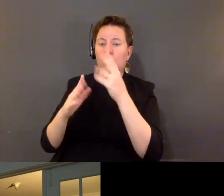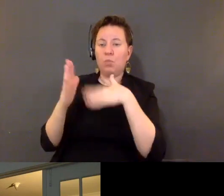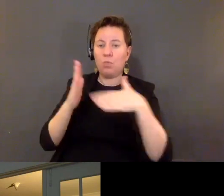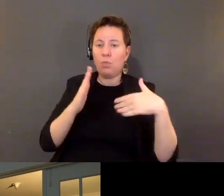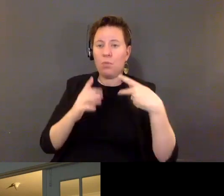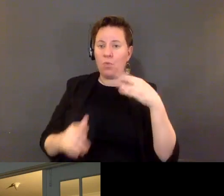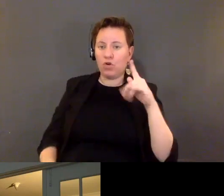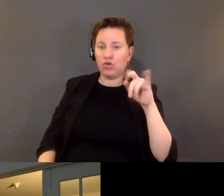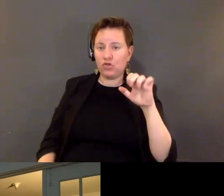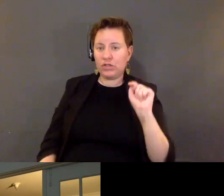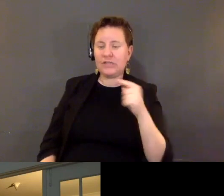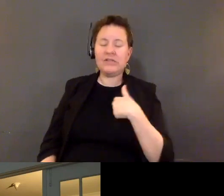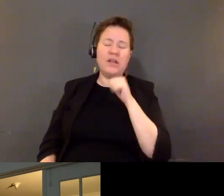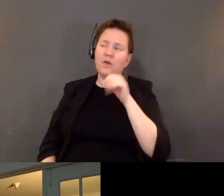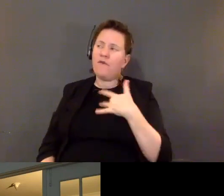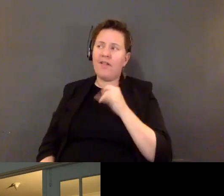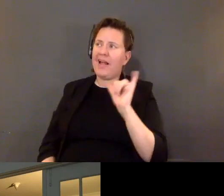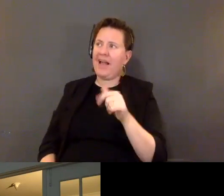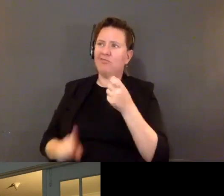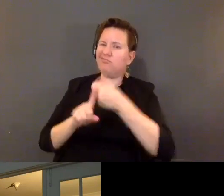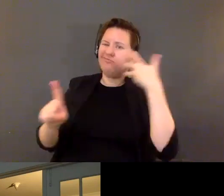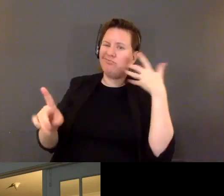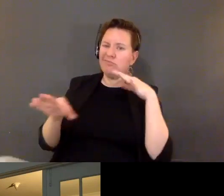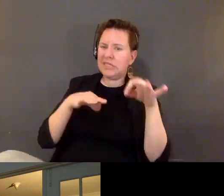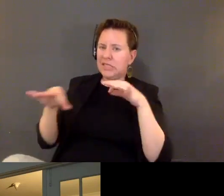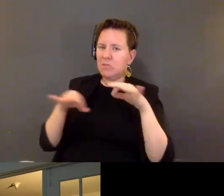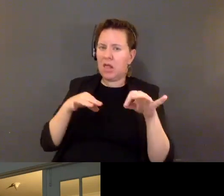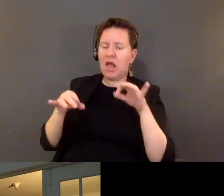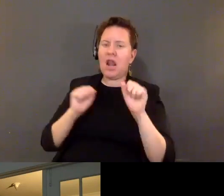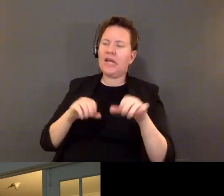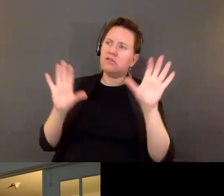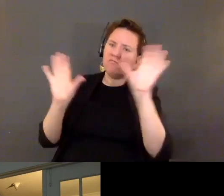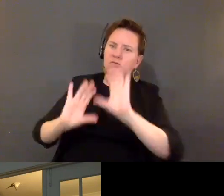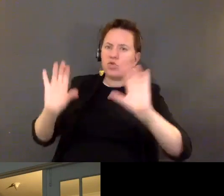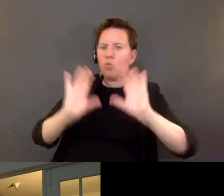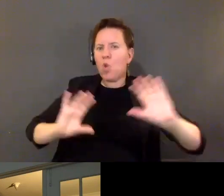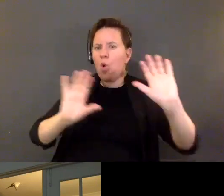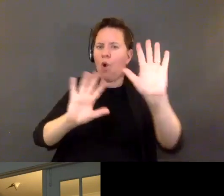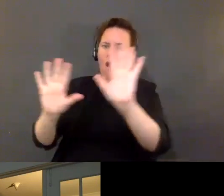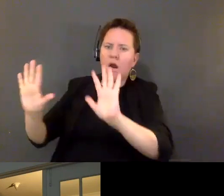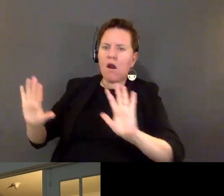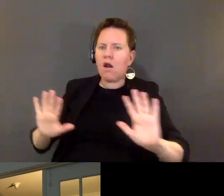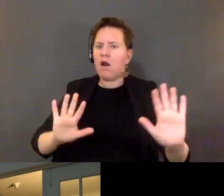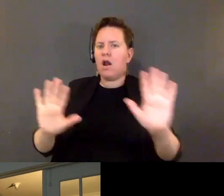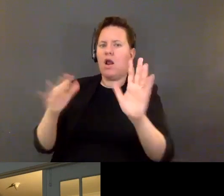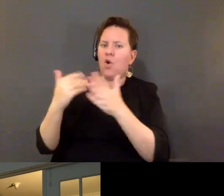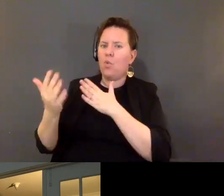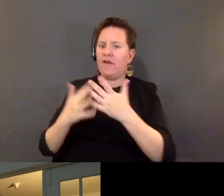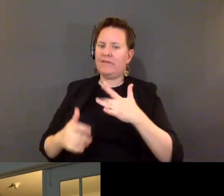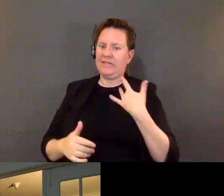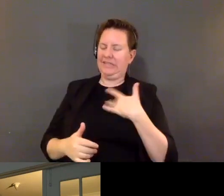don't feel like i have to explain i can just kind of explore whatever is seems urgent or formally